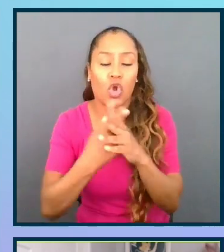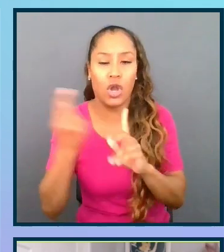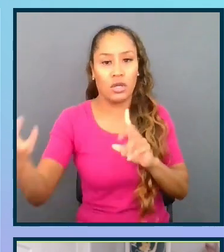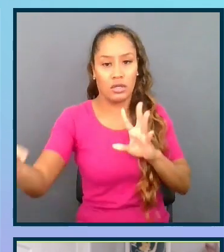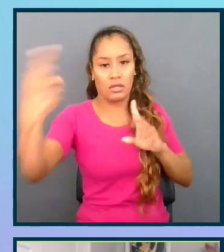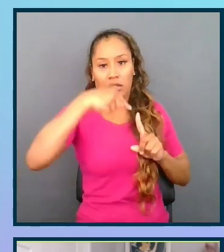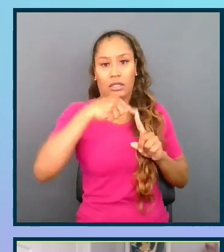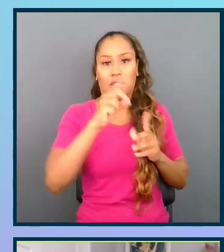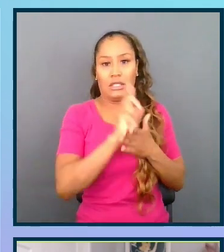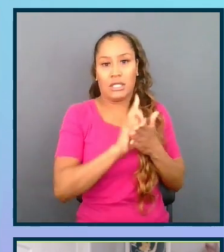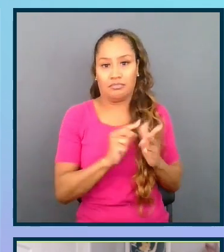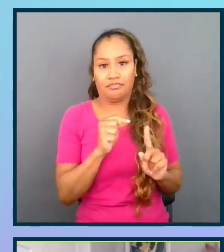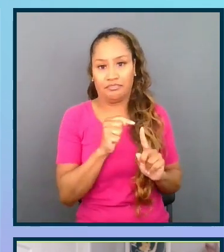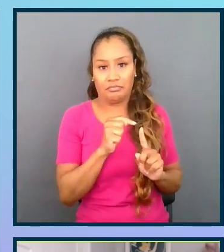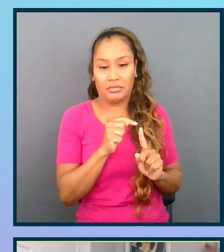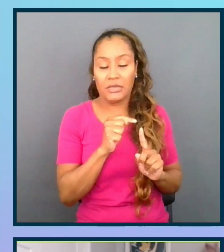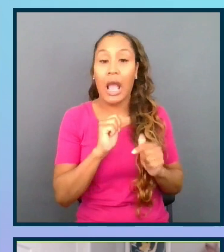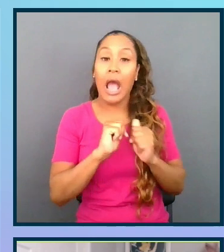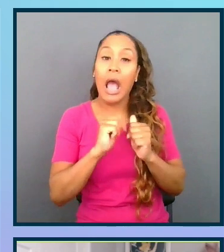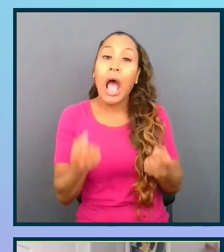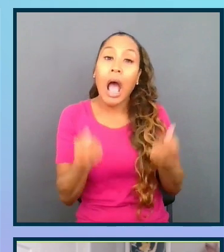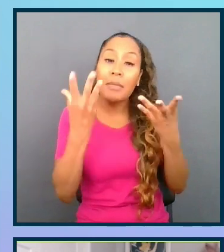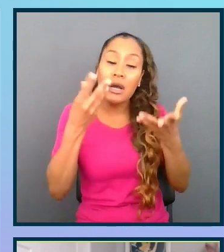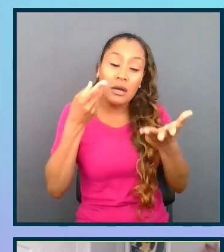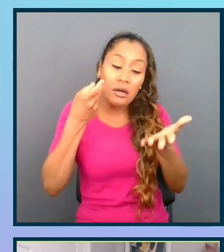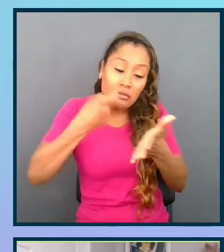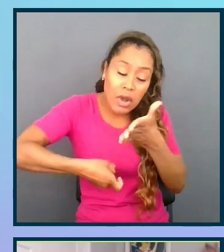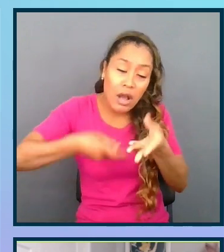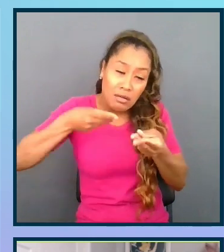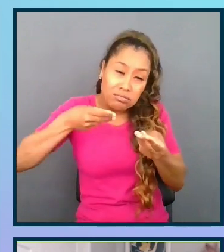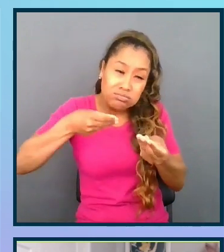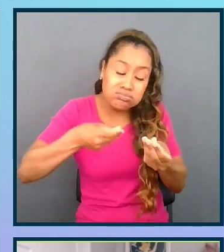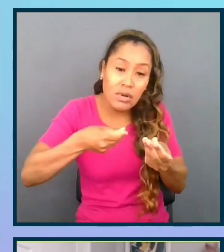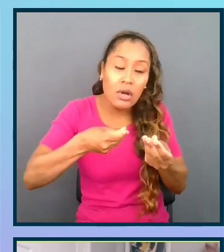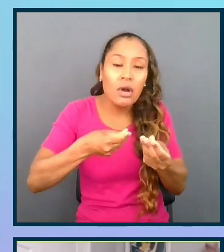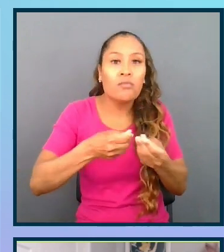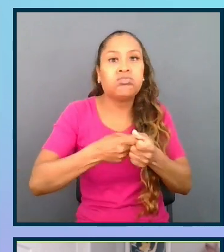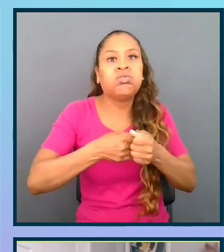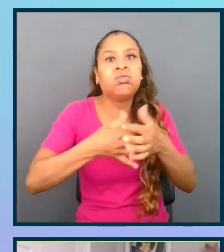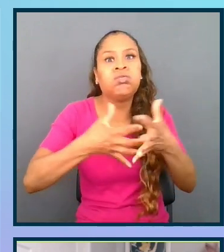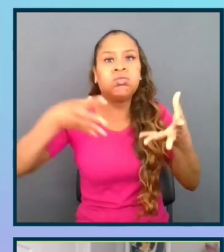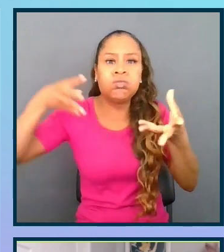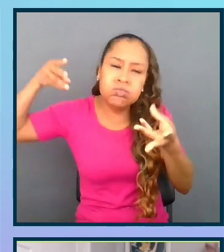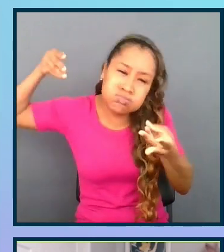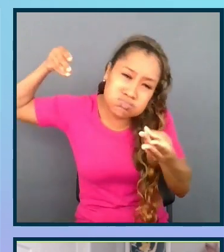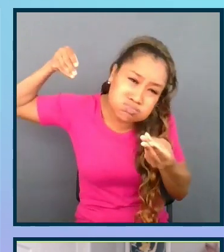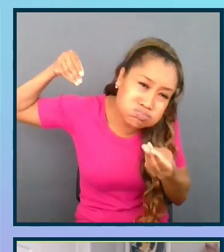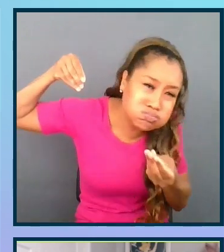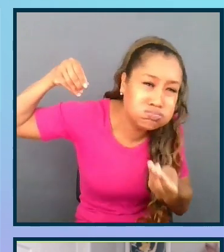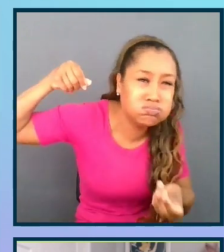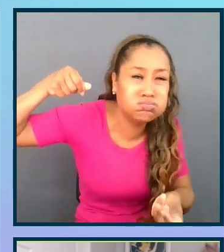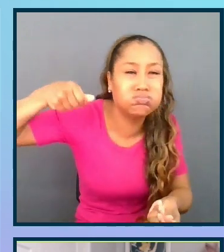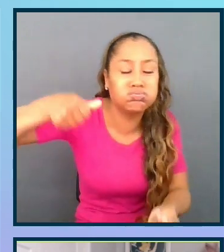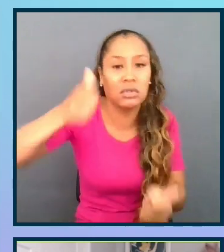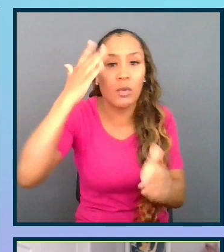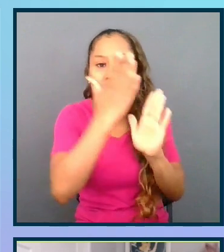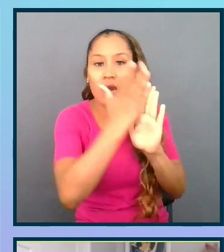The cost of fixing design mistakes can be amplified as issues move across a product cycle.